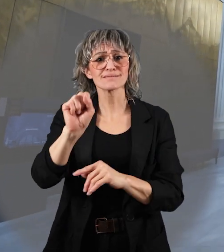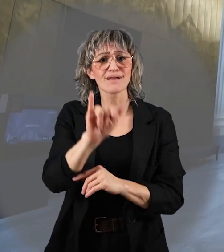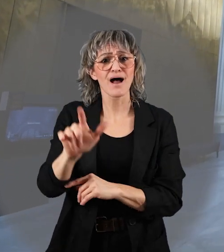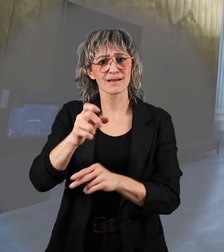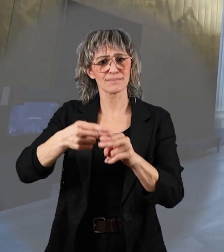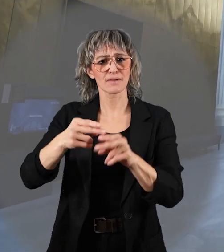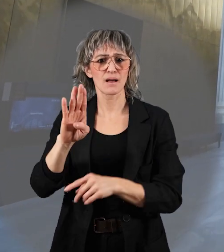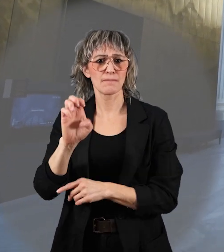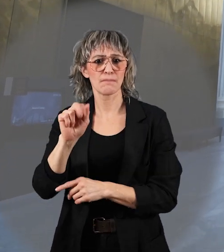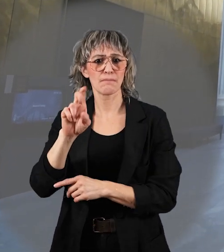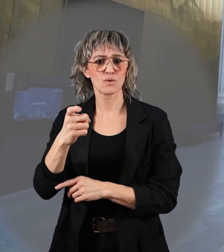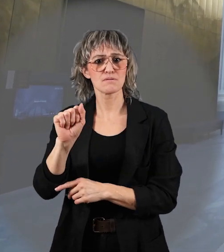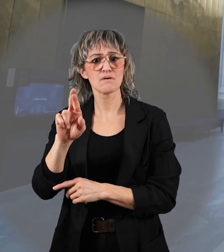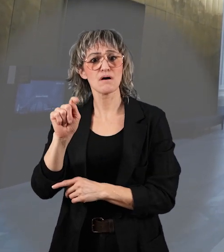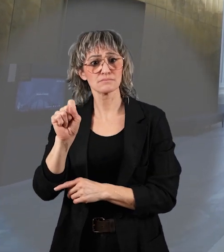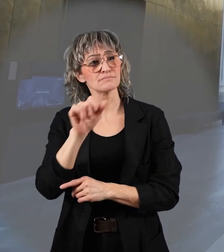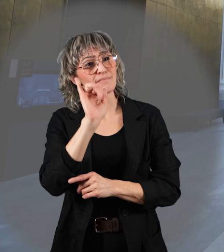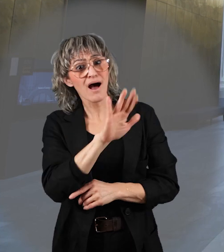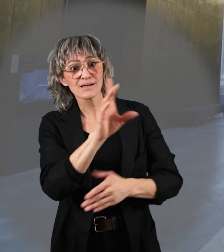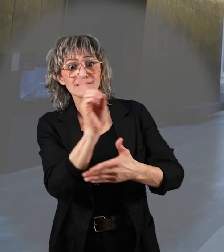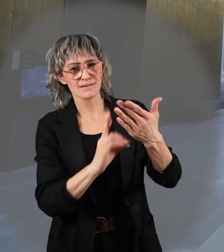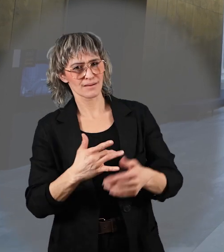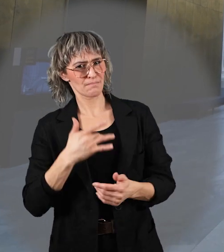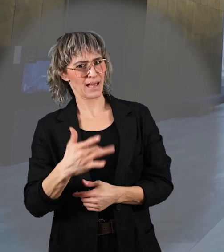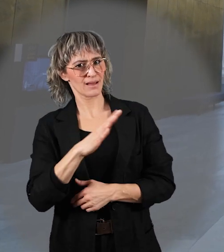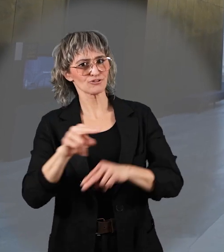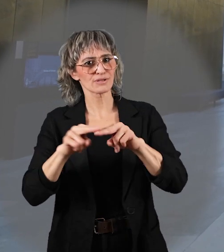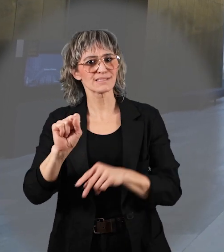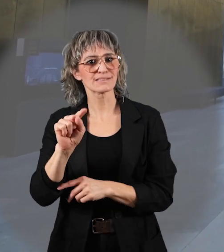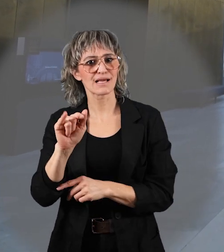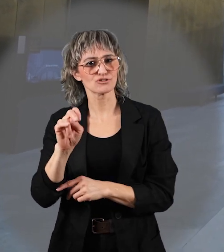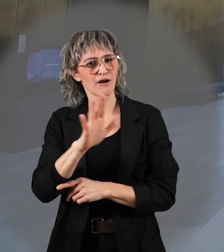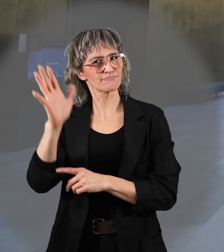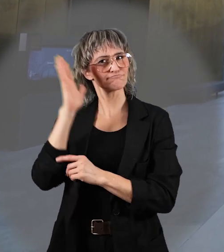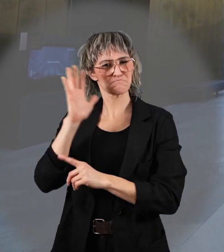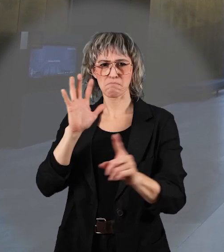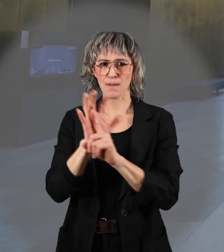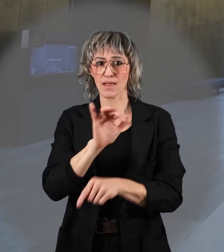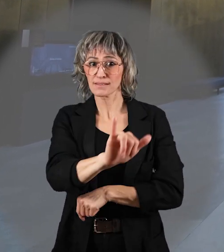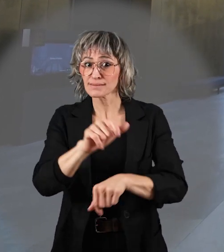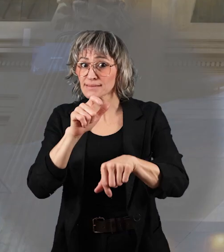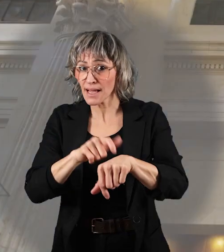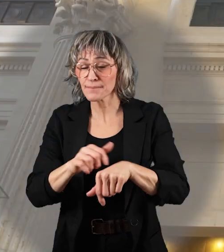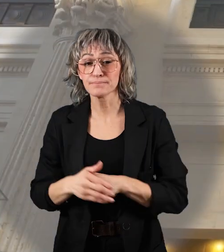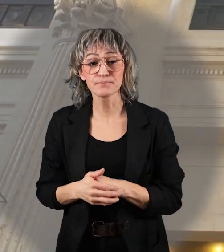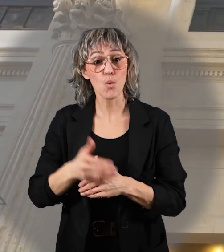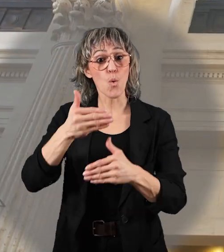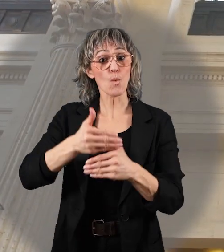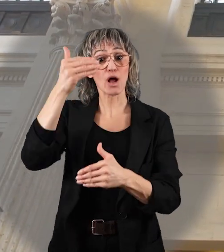in the grand Beaux-Arts style that was popular in train stations at the time.